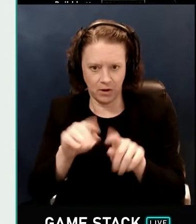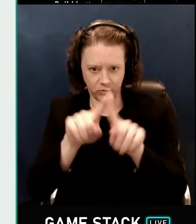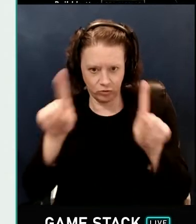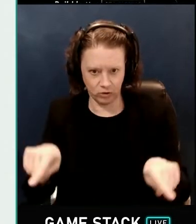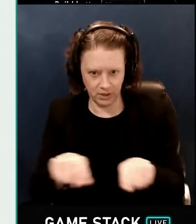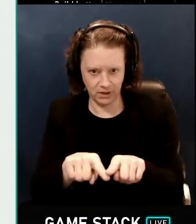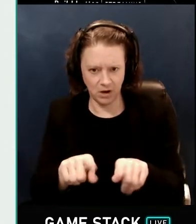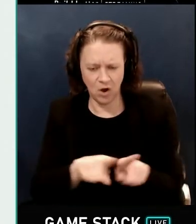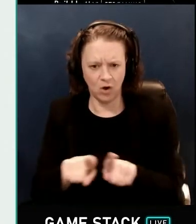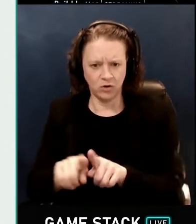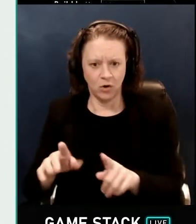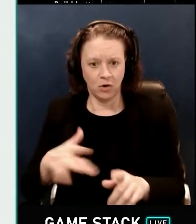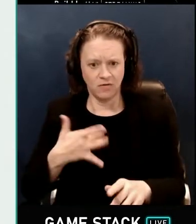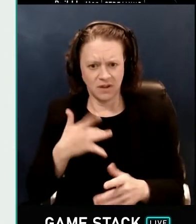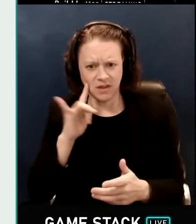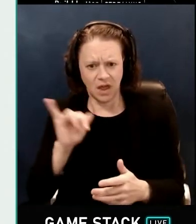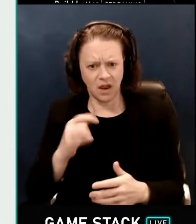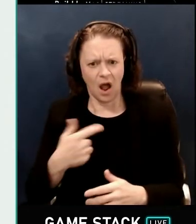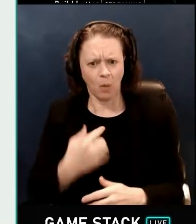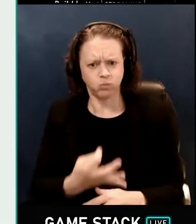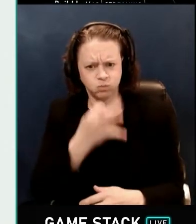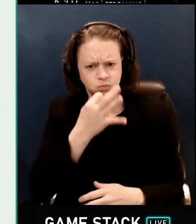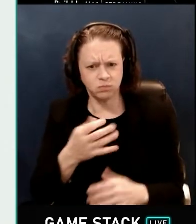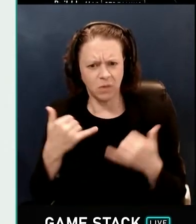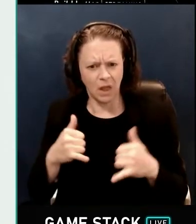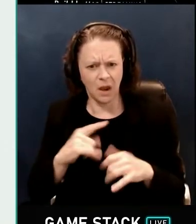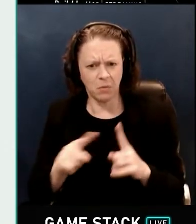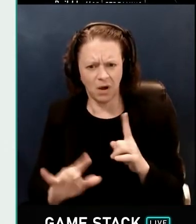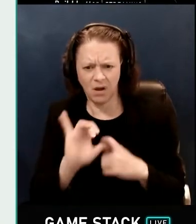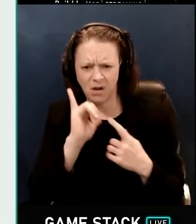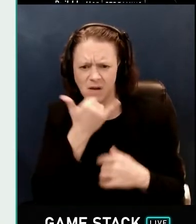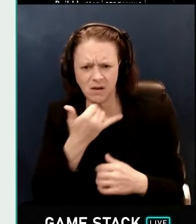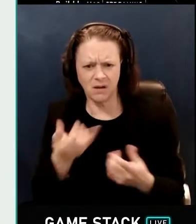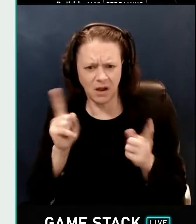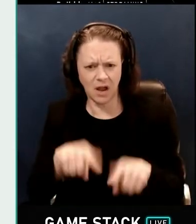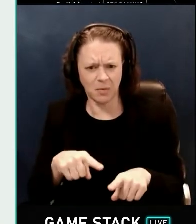well, when you're pretty sure you did the right thing and it just seems like the game doesn't agree.